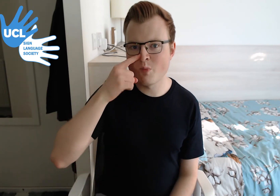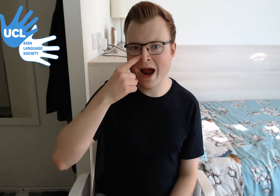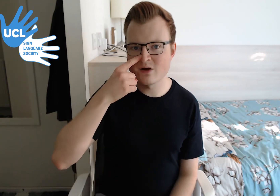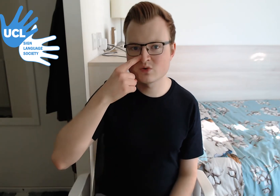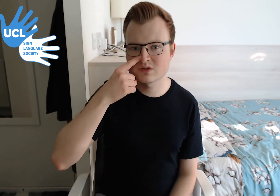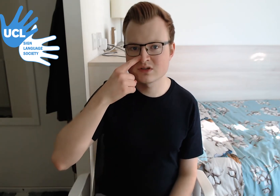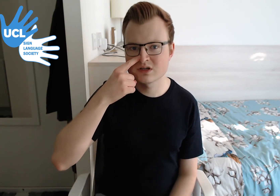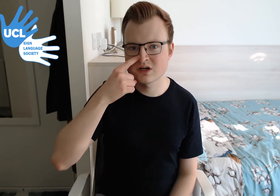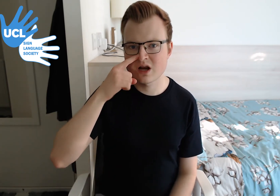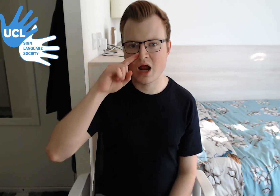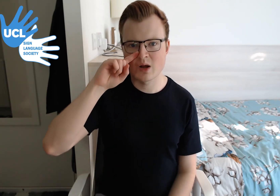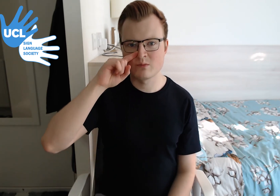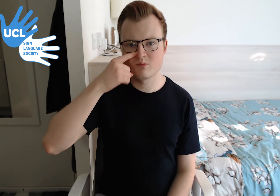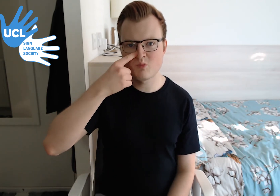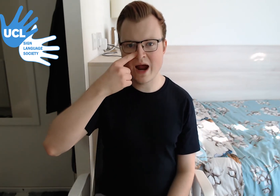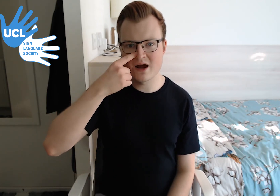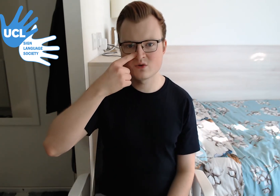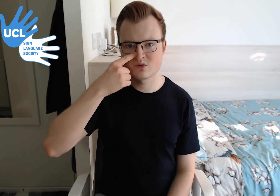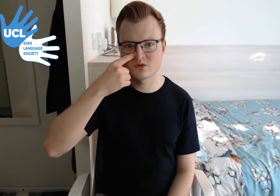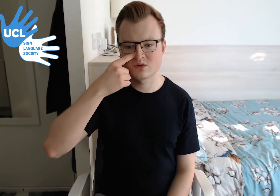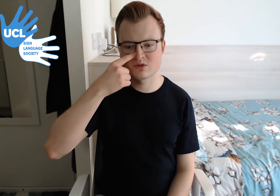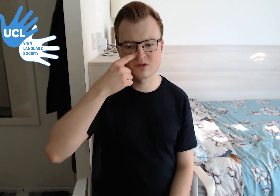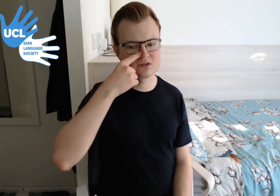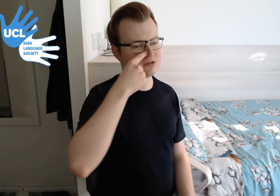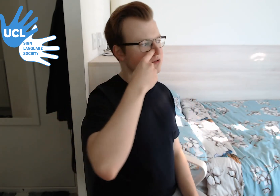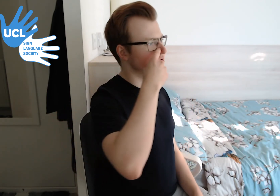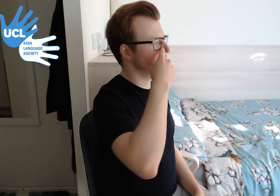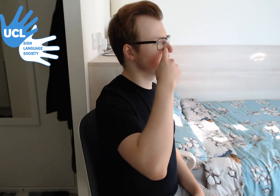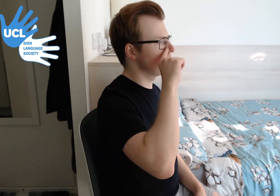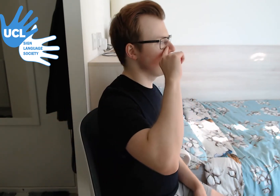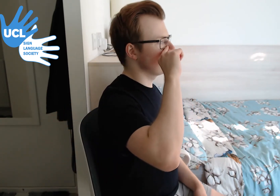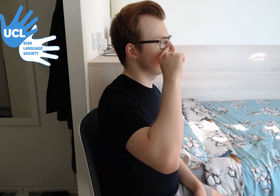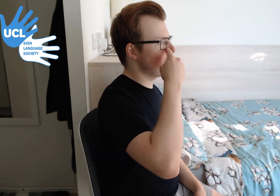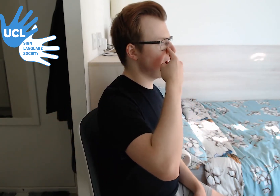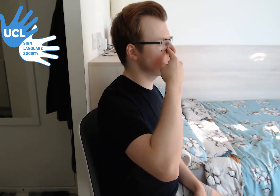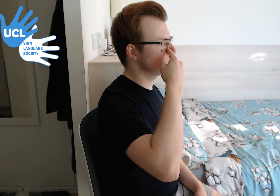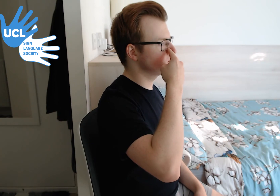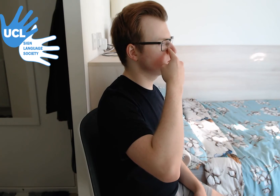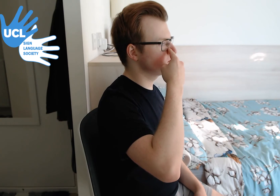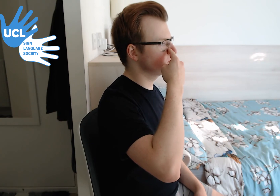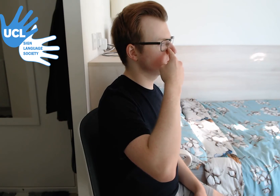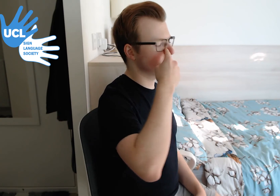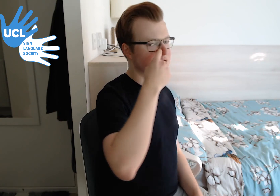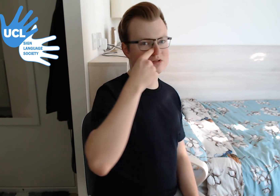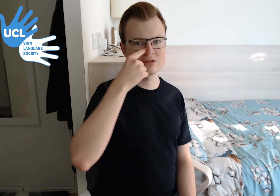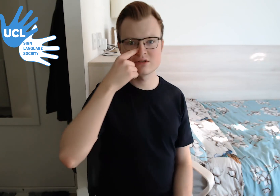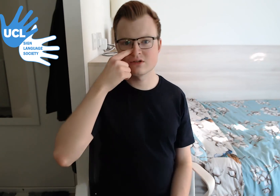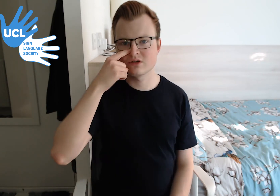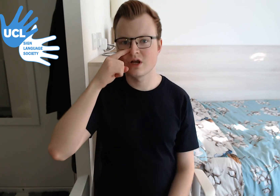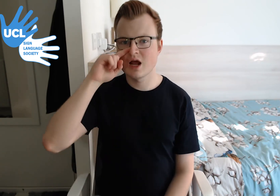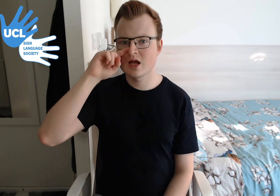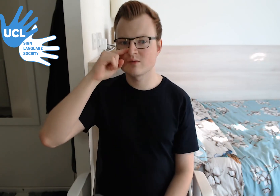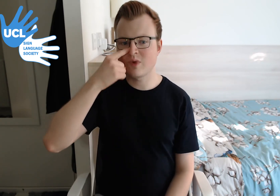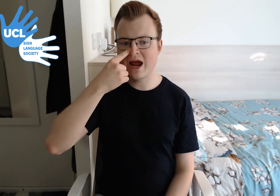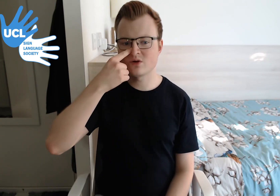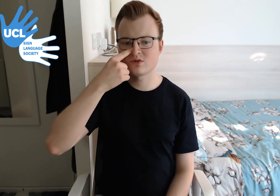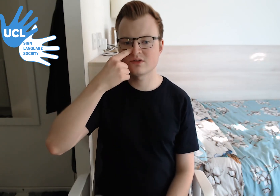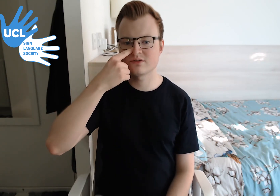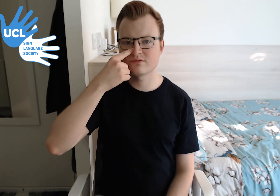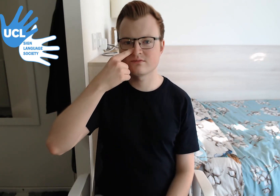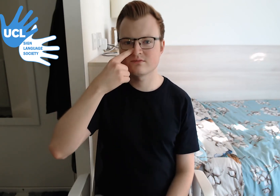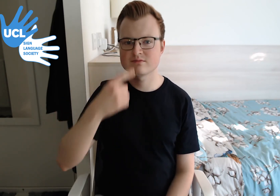Mouse